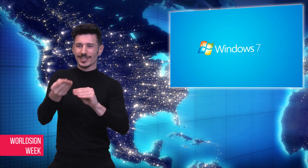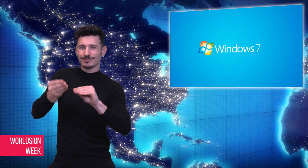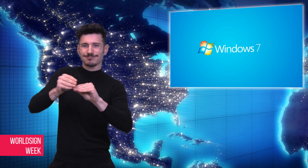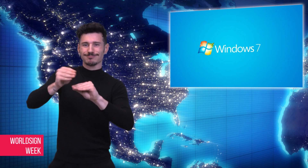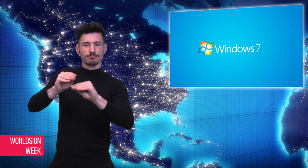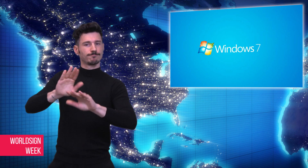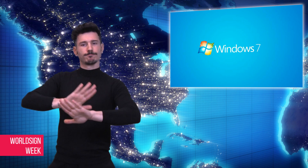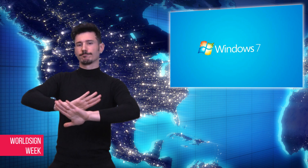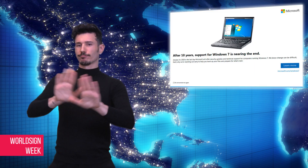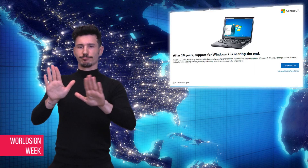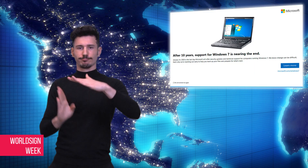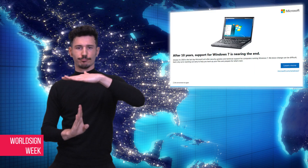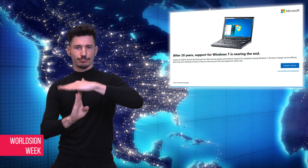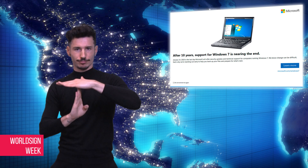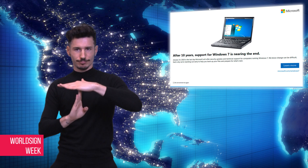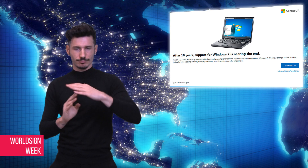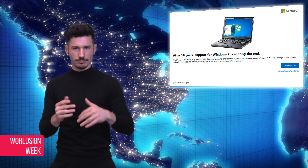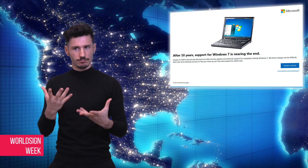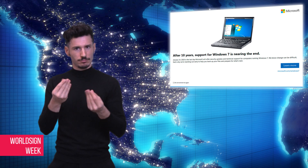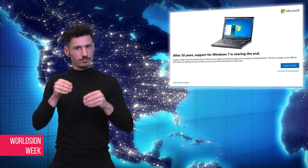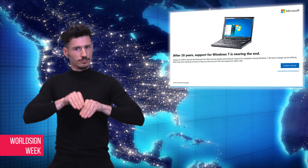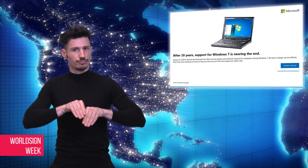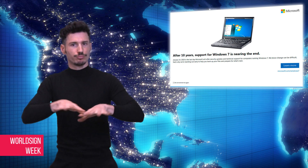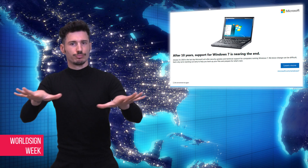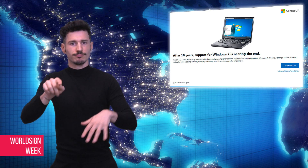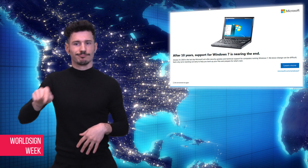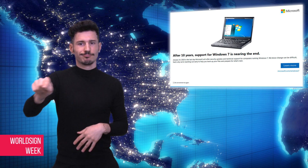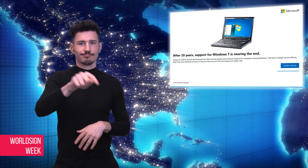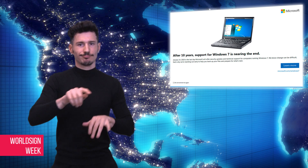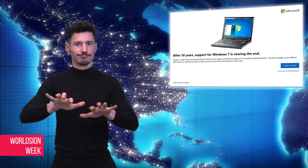Millions of PC computers are affected.